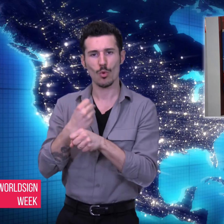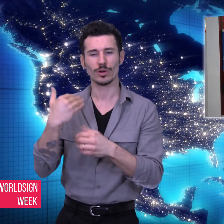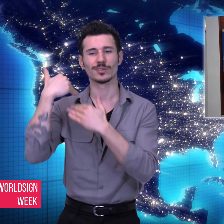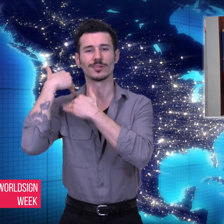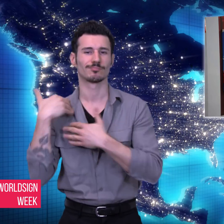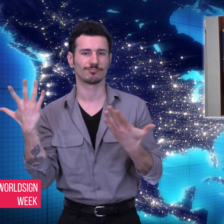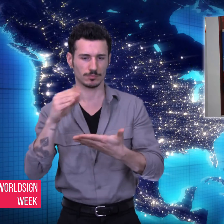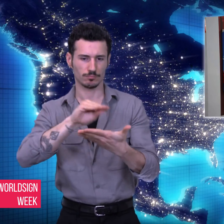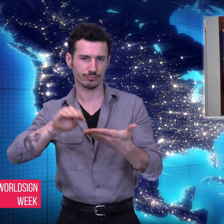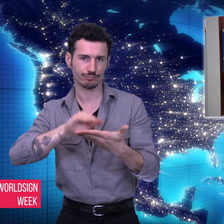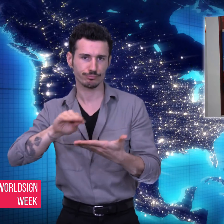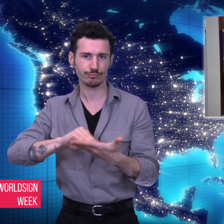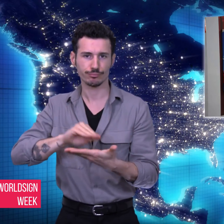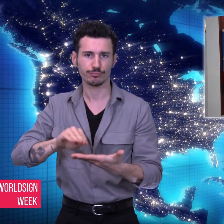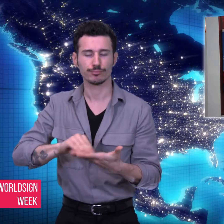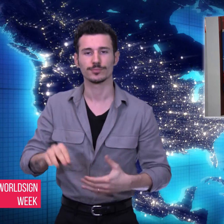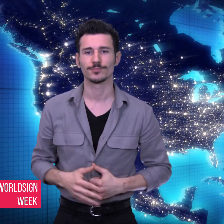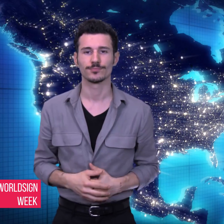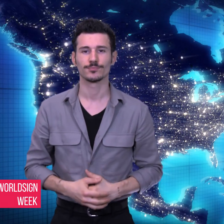as a copywriter.